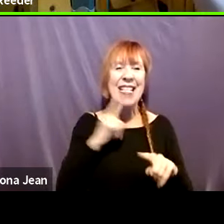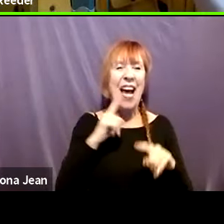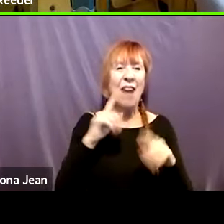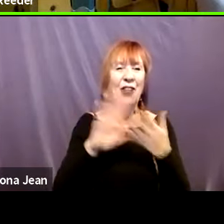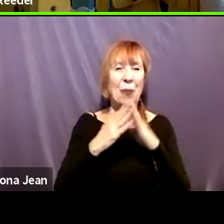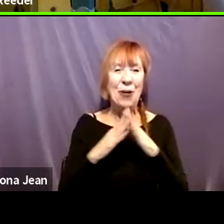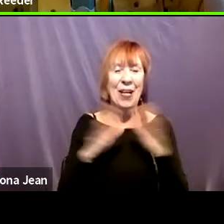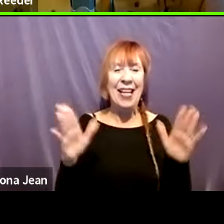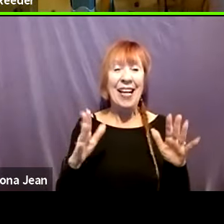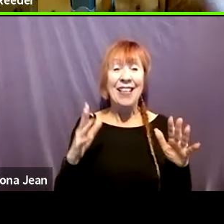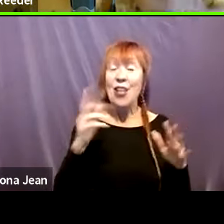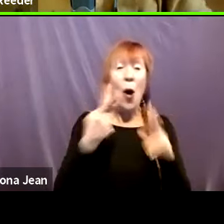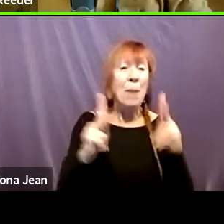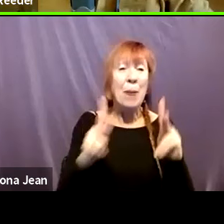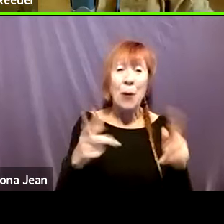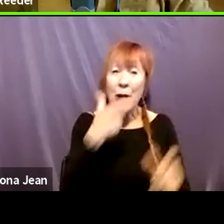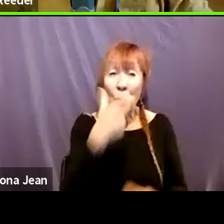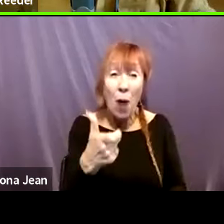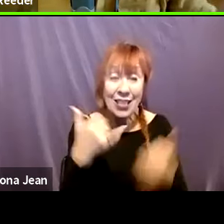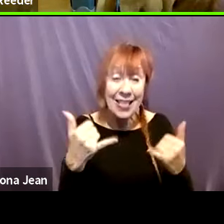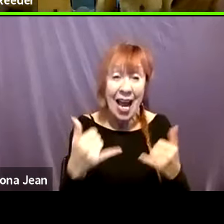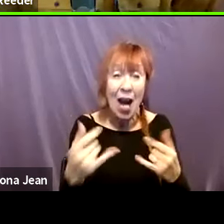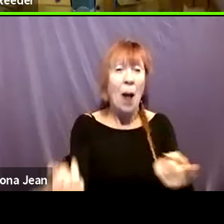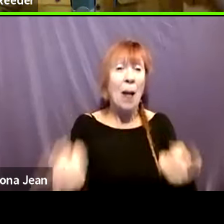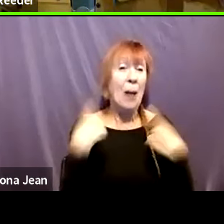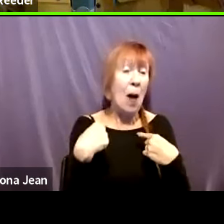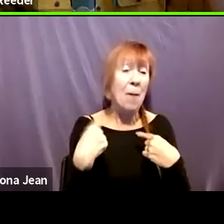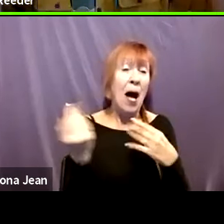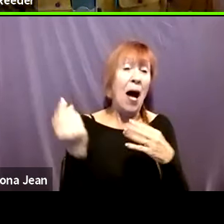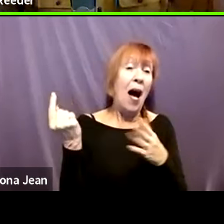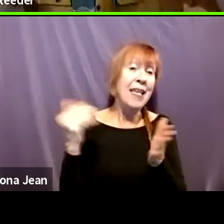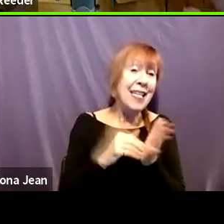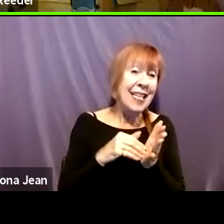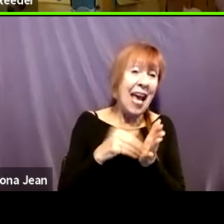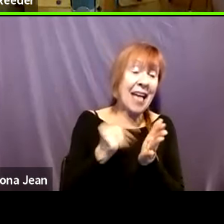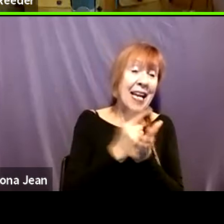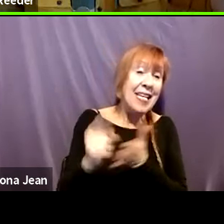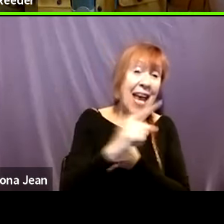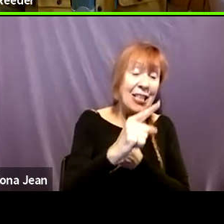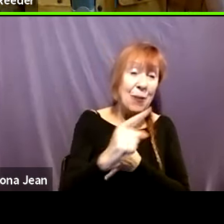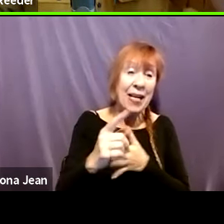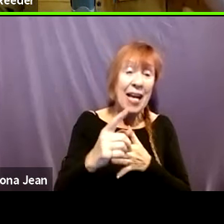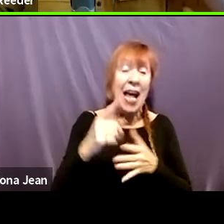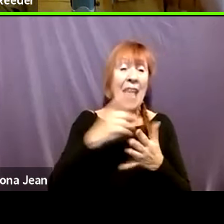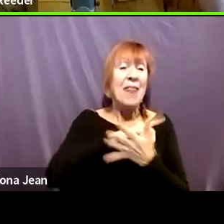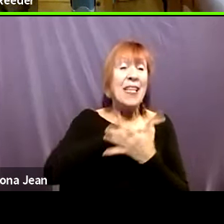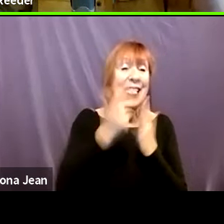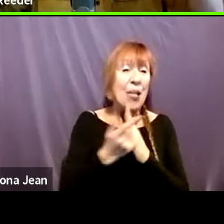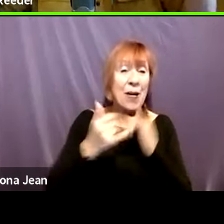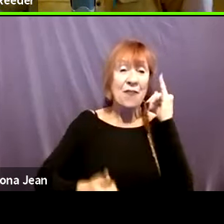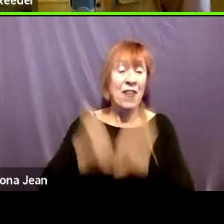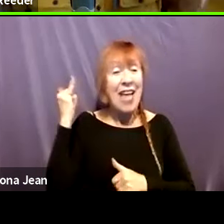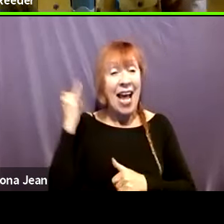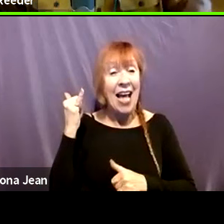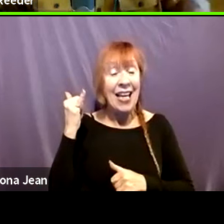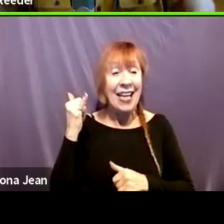Everybody watchin' at home, come back next week. It's gonna be the series finale of this whole thing, as quarantine is lifting. I got shit to do,